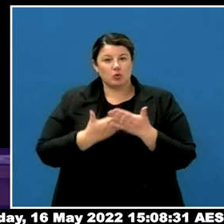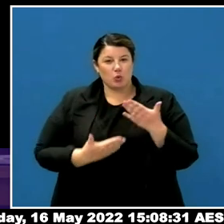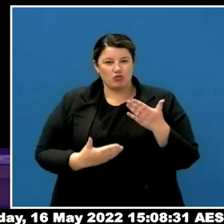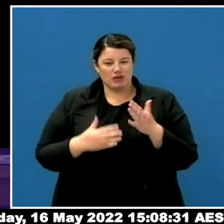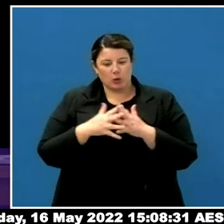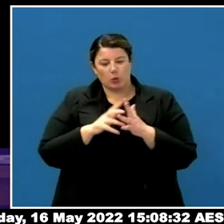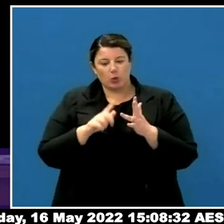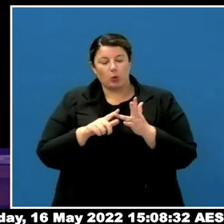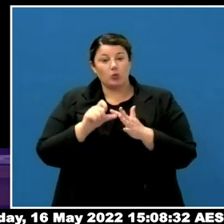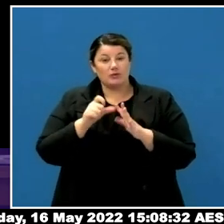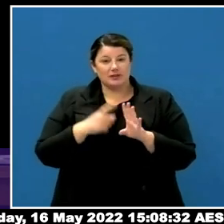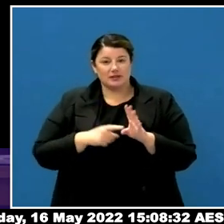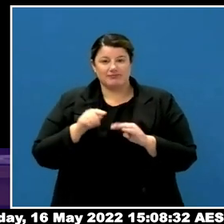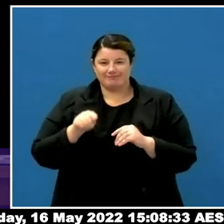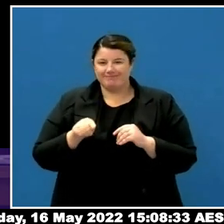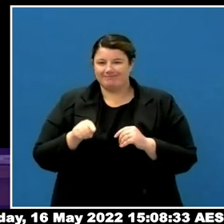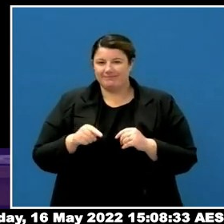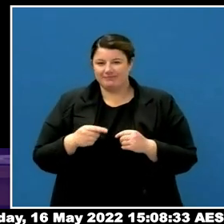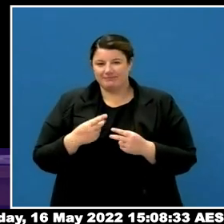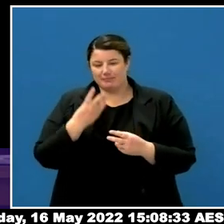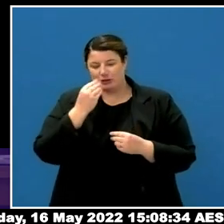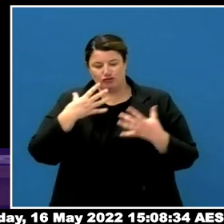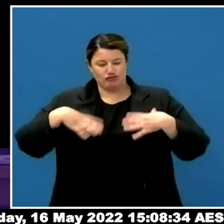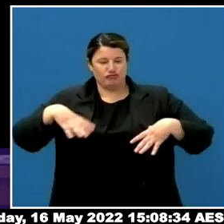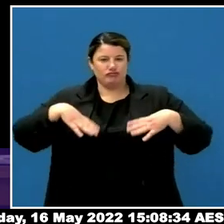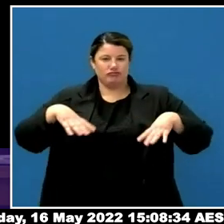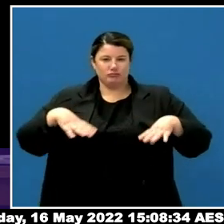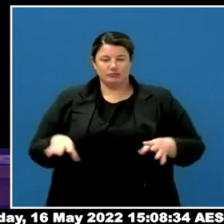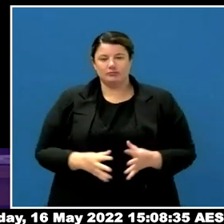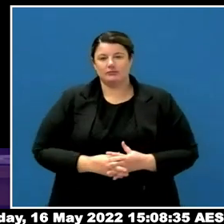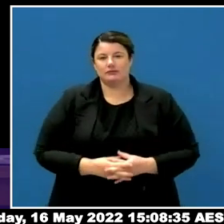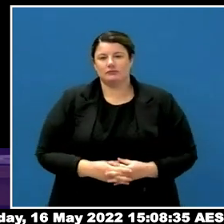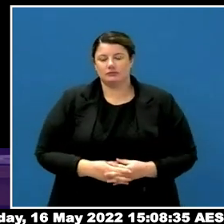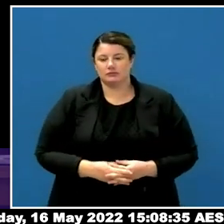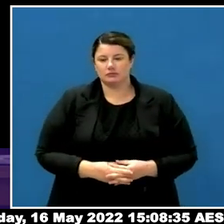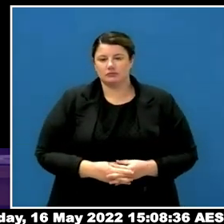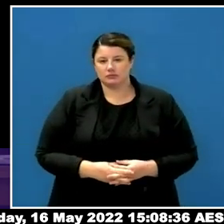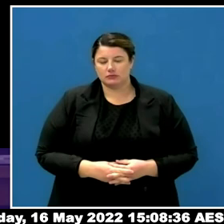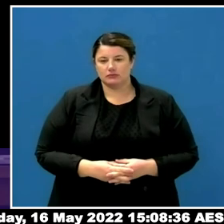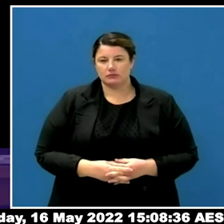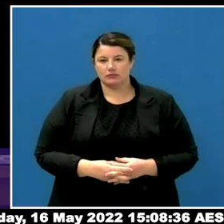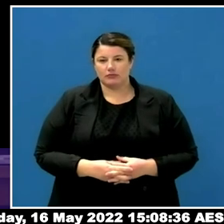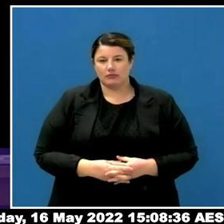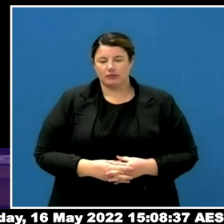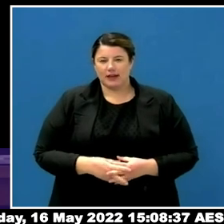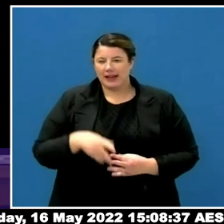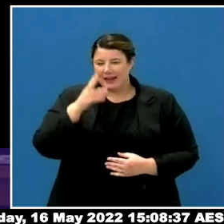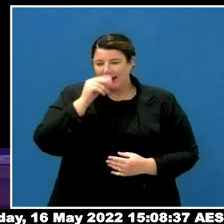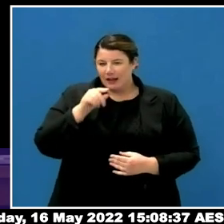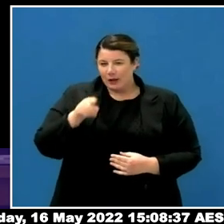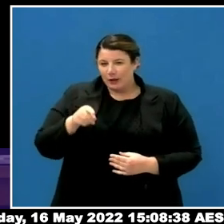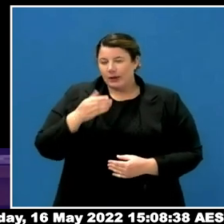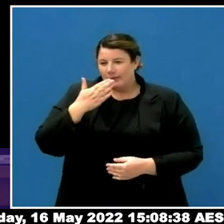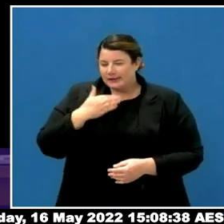Can you describe - one can't describe in words very shortly, but describe Toby to the